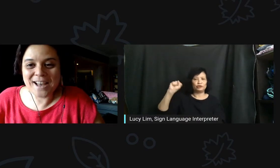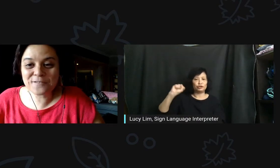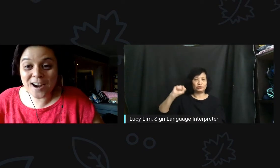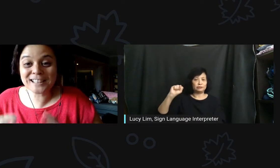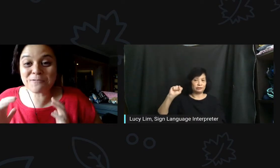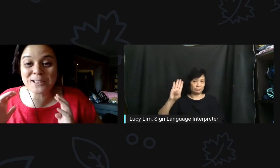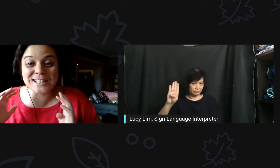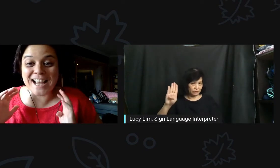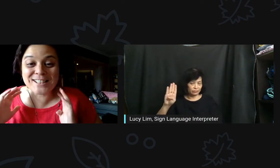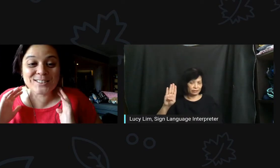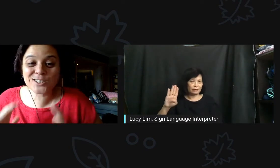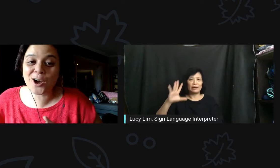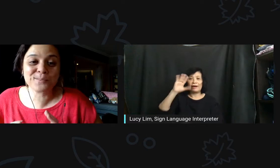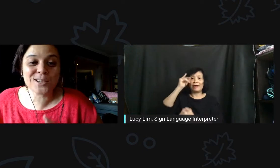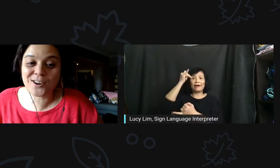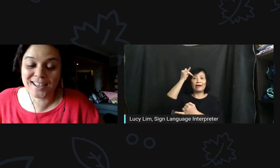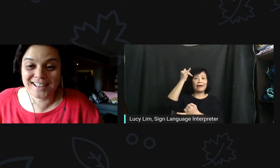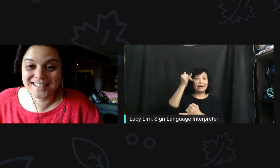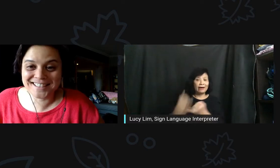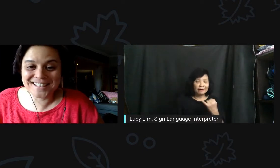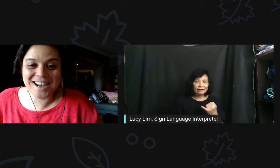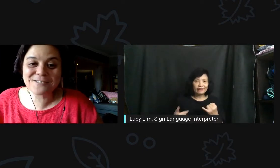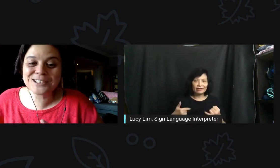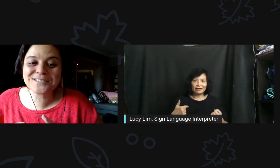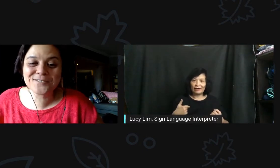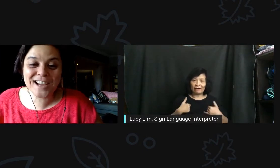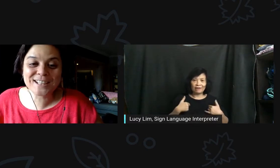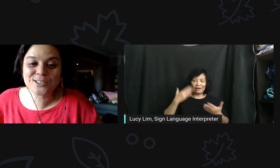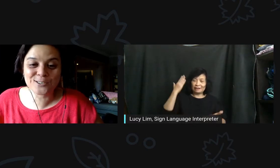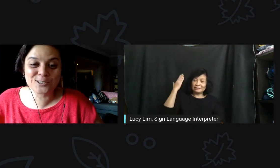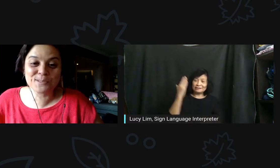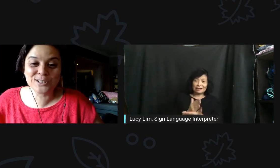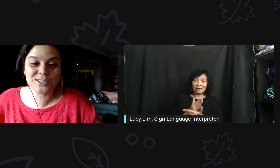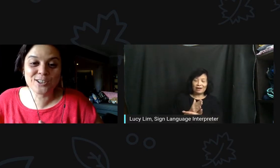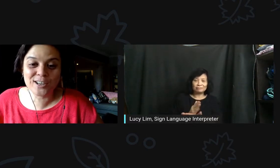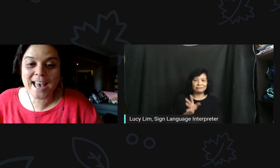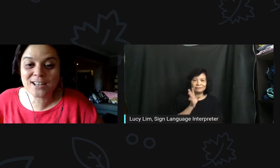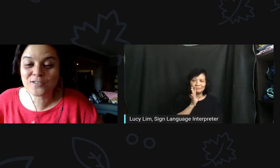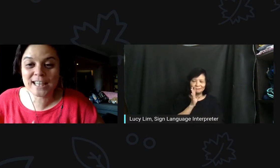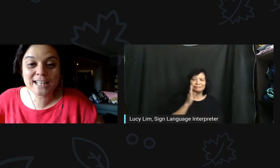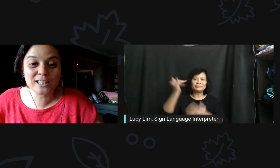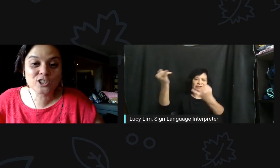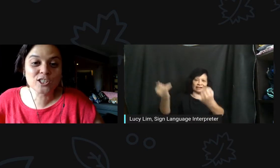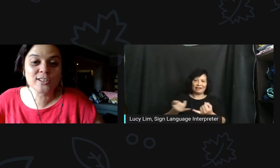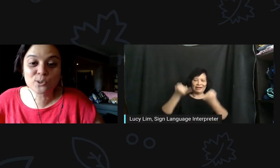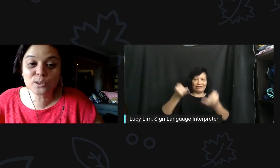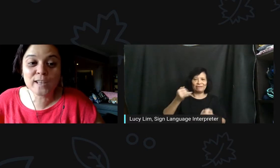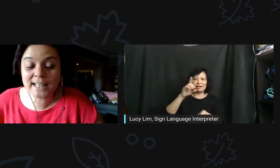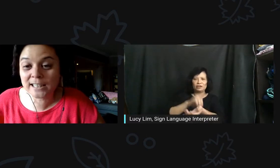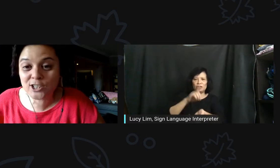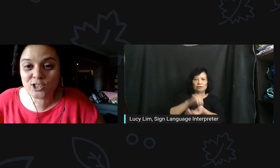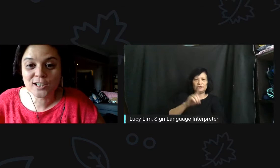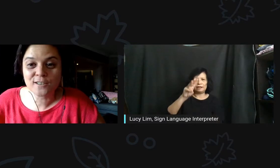And finally once I stopped talking, I will invite Dr Melissa Yoong, head of school of English